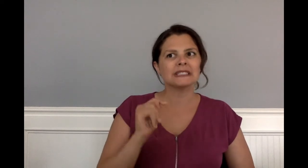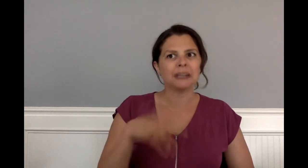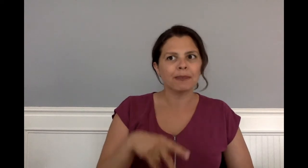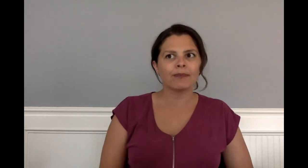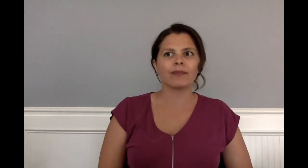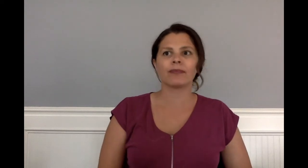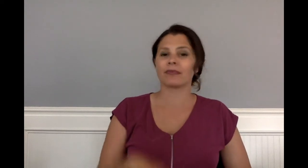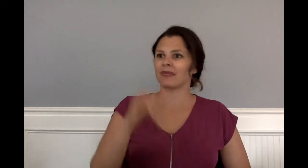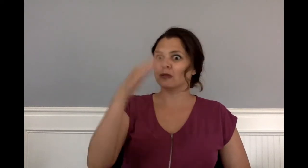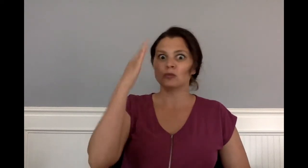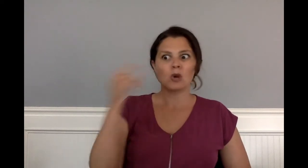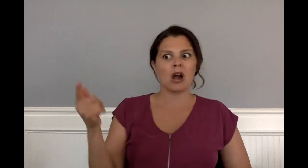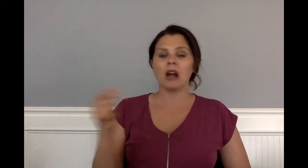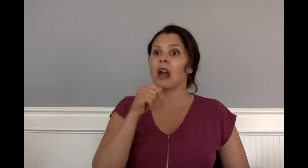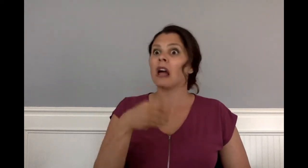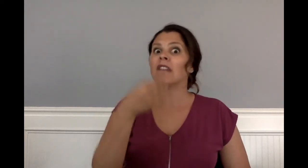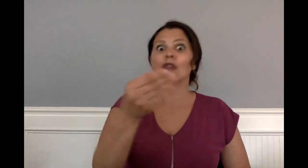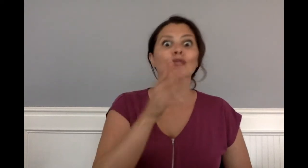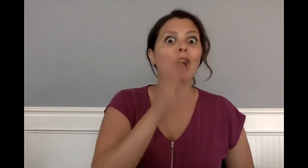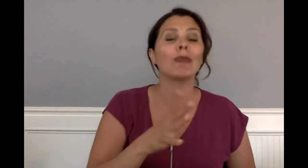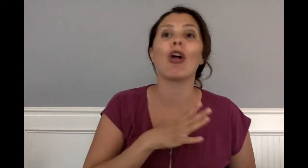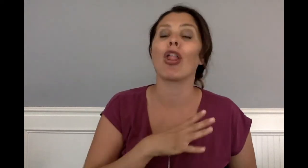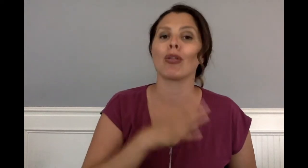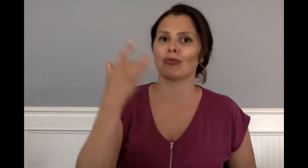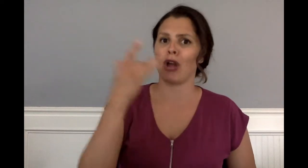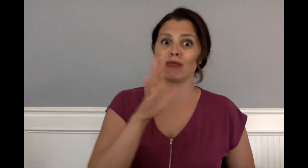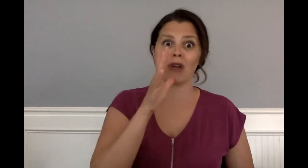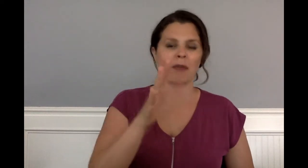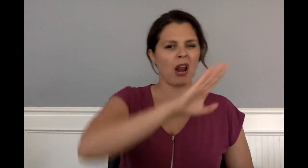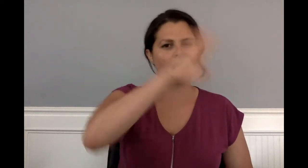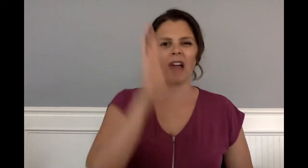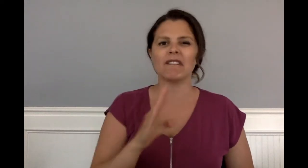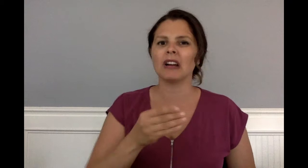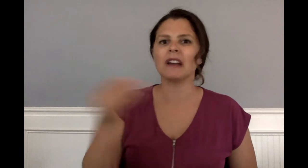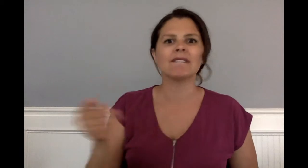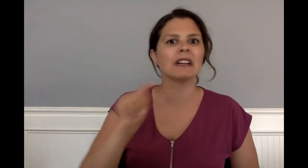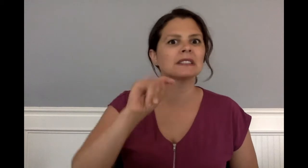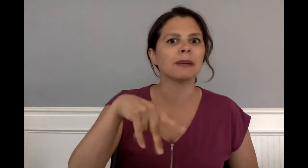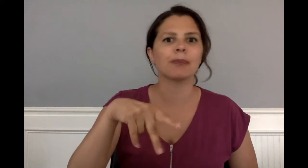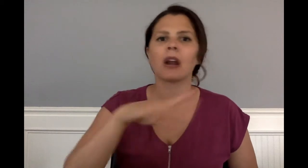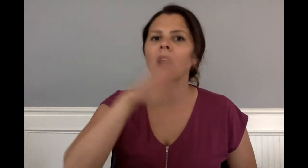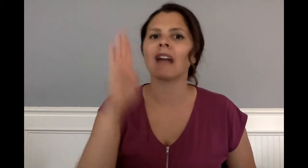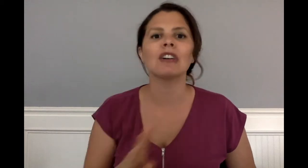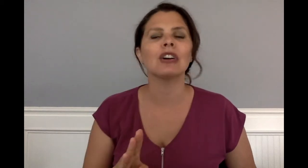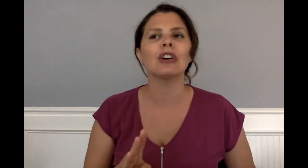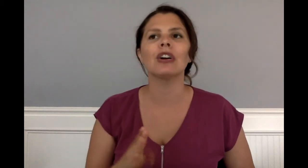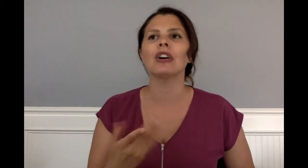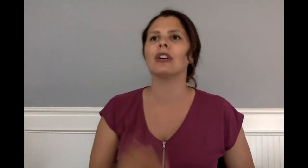“That’s why he didn’t give it to your grandma. Irma’s not a tipper.”